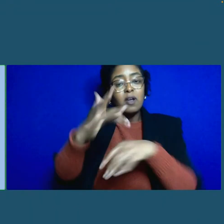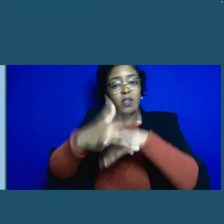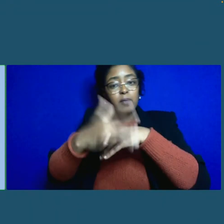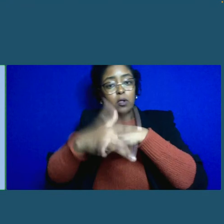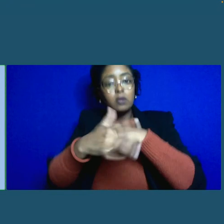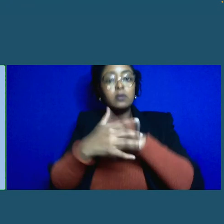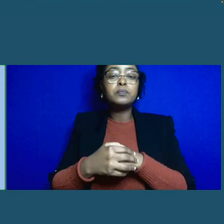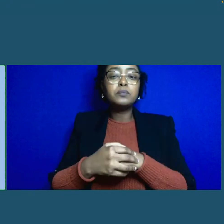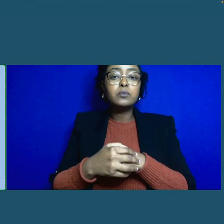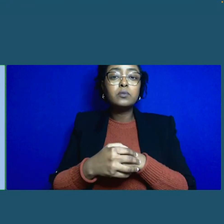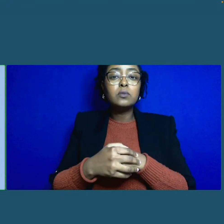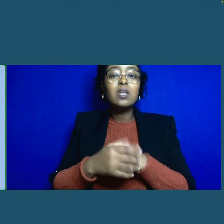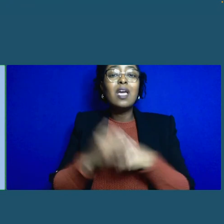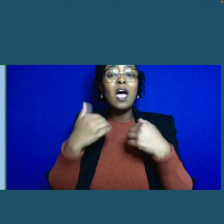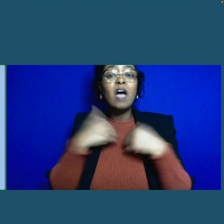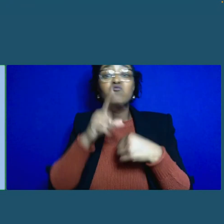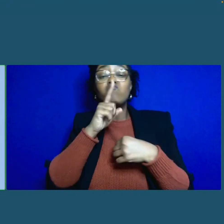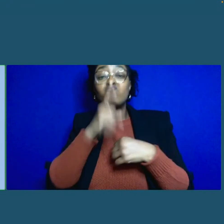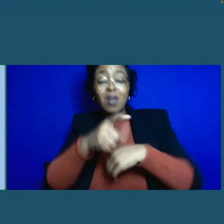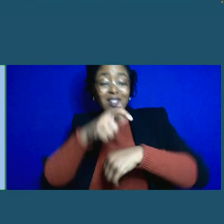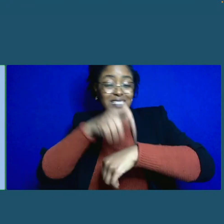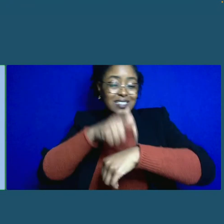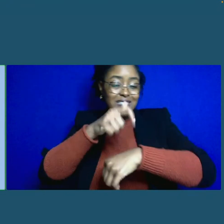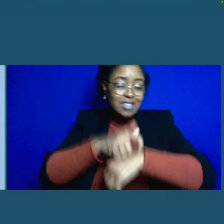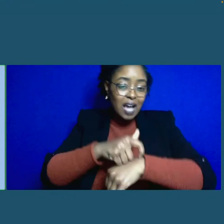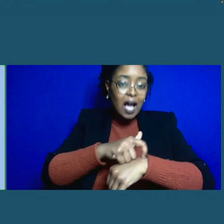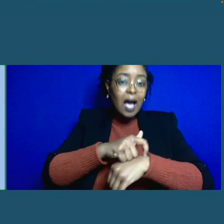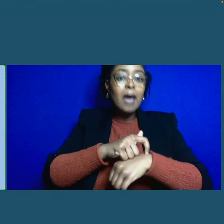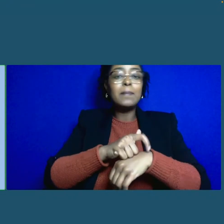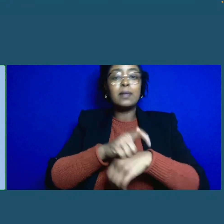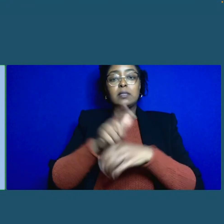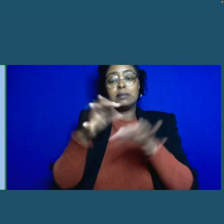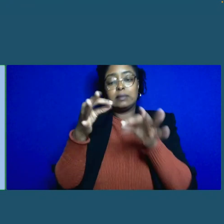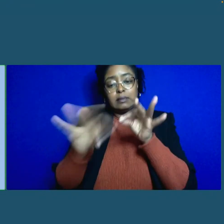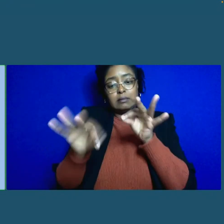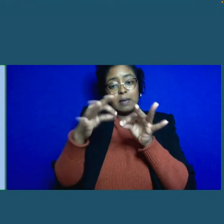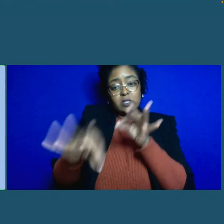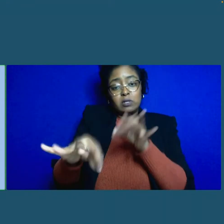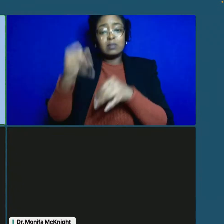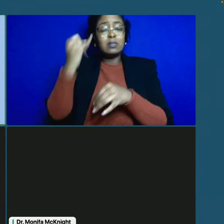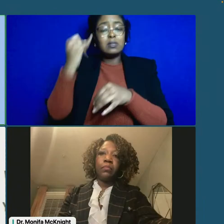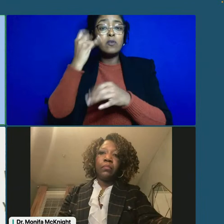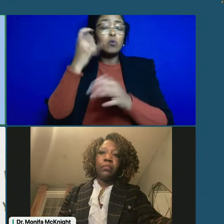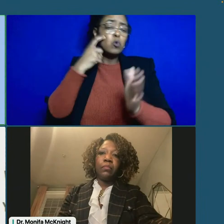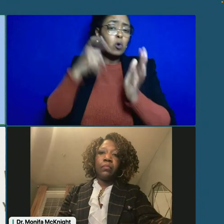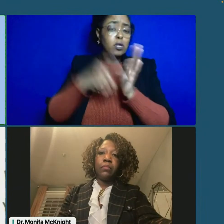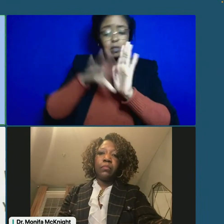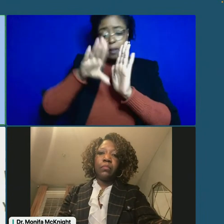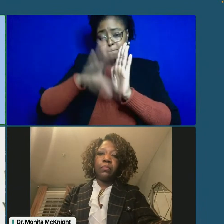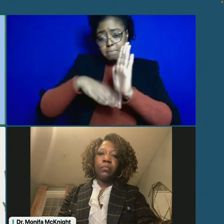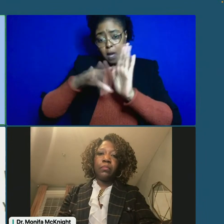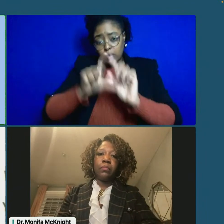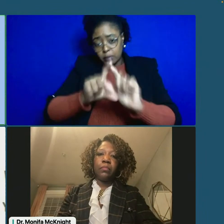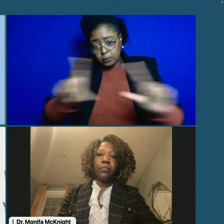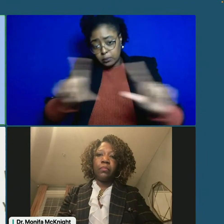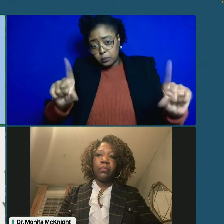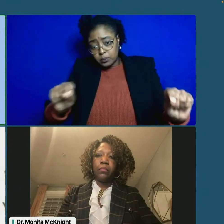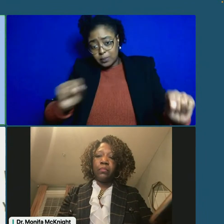also have, uh, American sign language. There is a real time